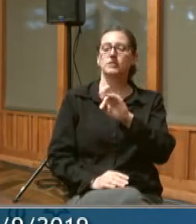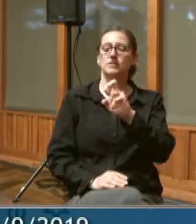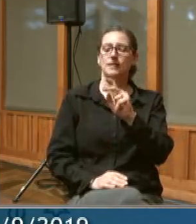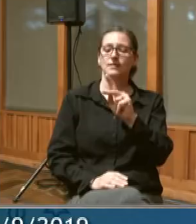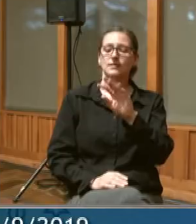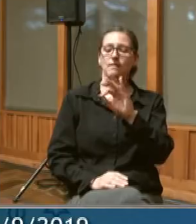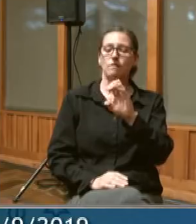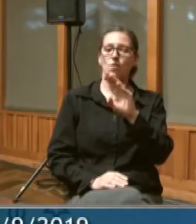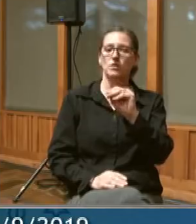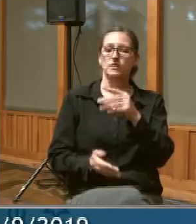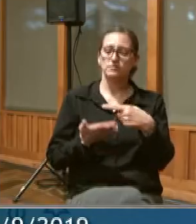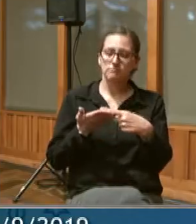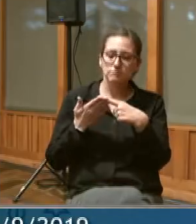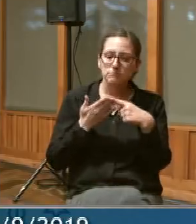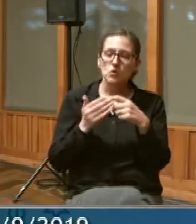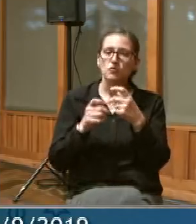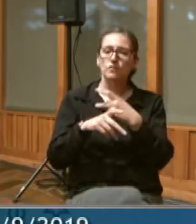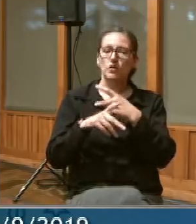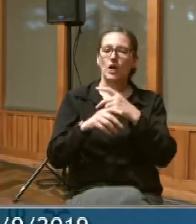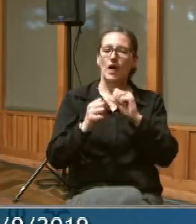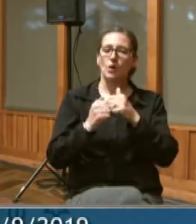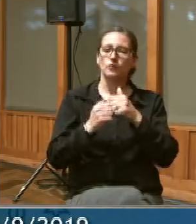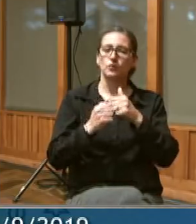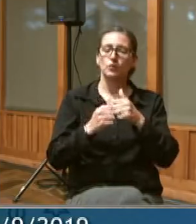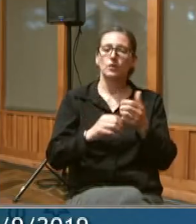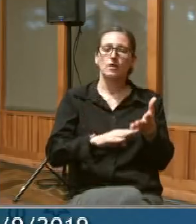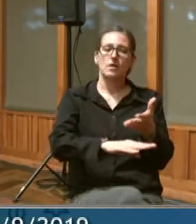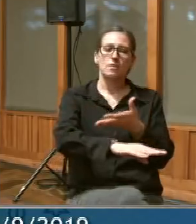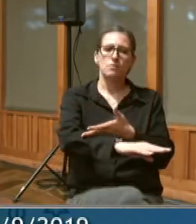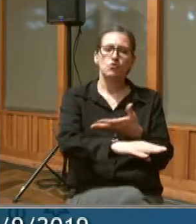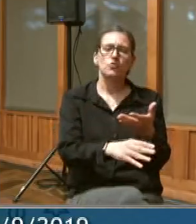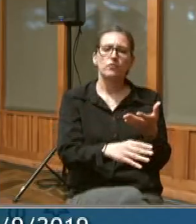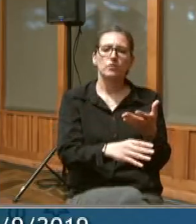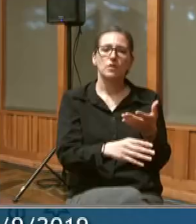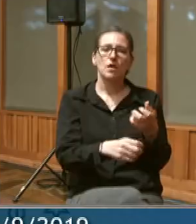INVESTIGATE AND POSSIBLY SET THE BALL ROLLING FOR ALTERNATE FORMS